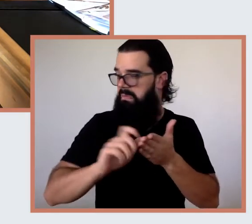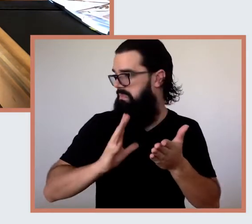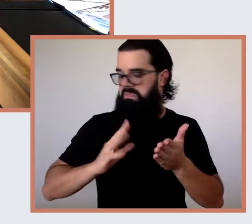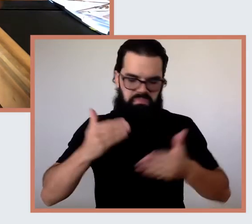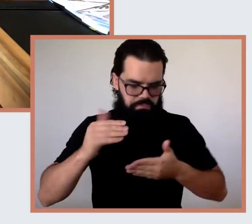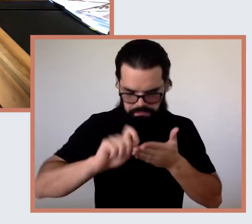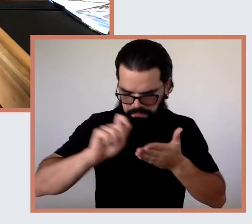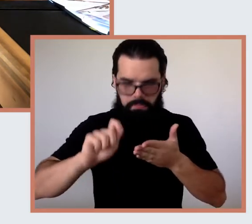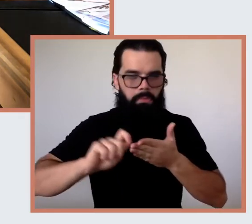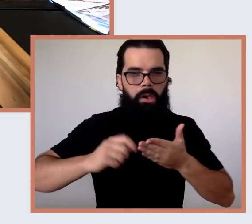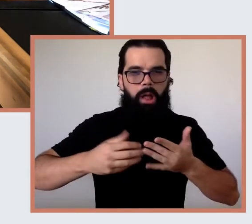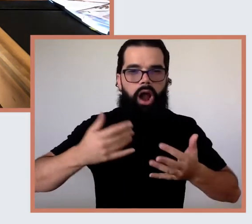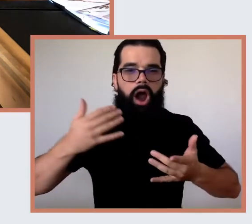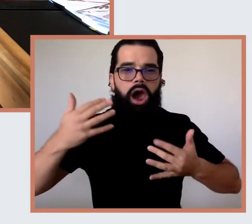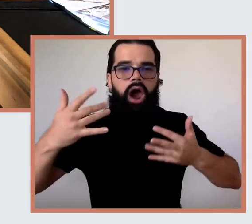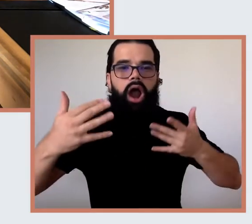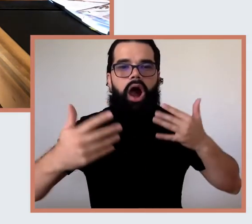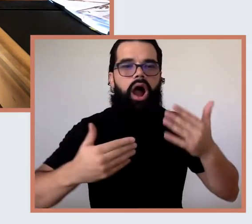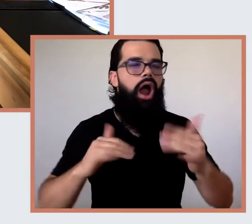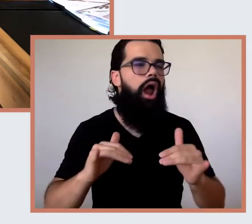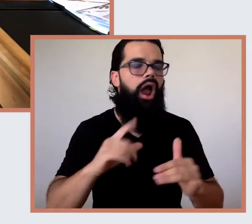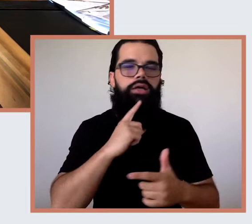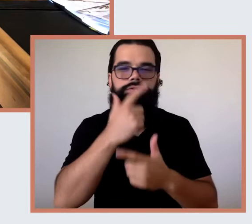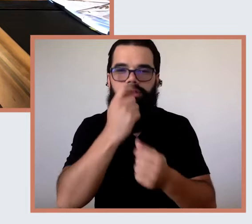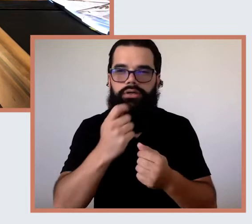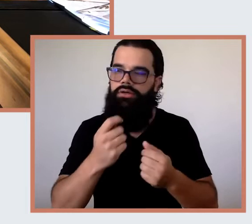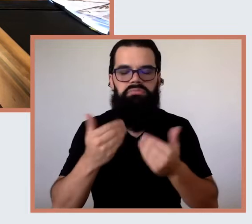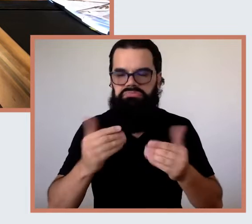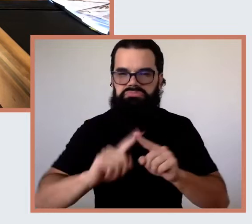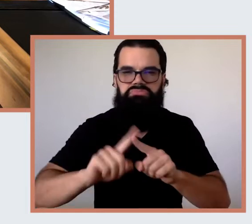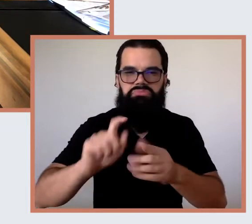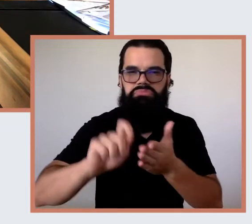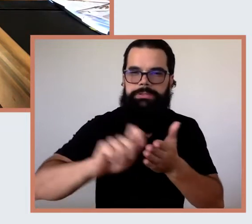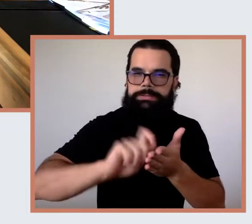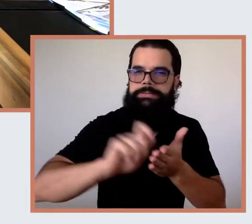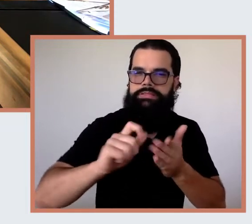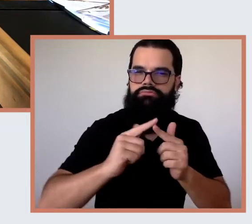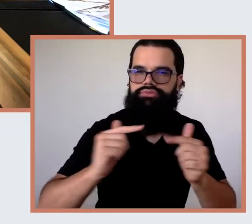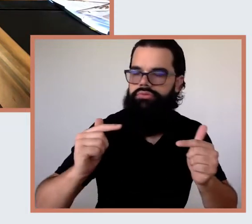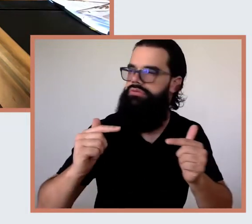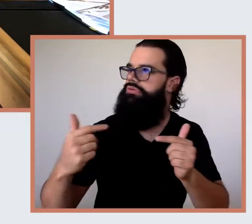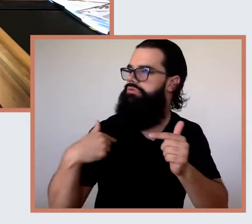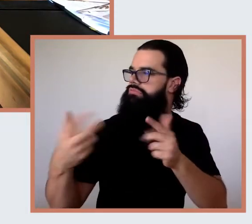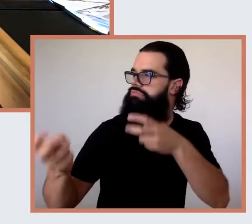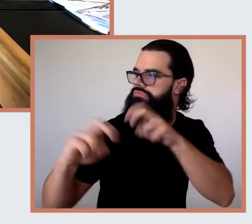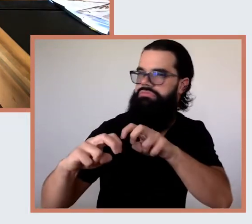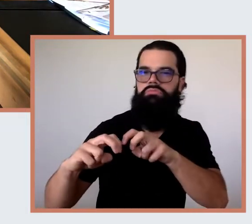we didn't have cell phones and we couldn't actually shoot anything for ourselves, we couldn't film ourselves but what we could do is write something.